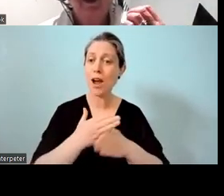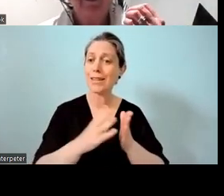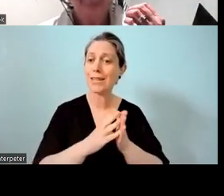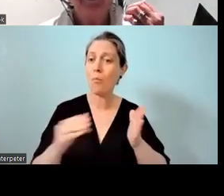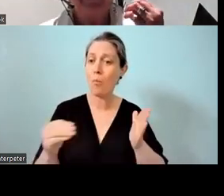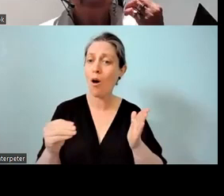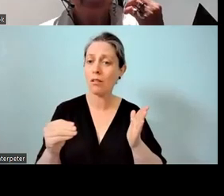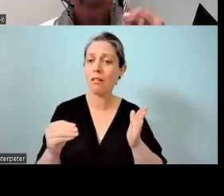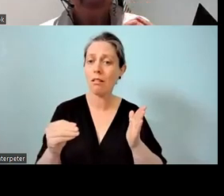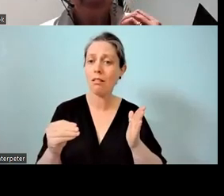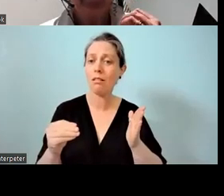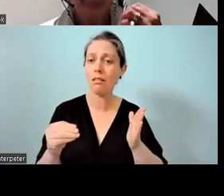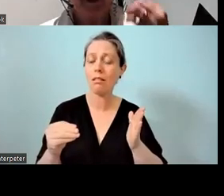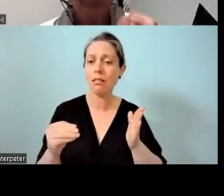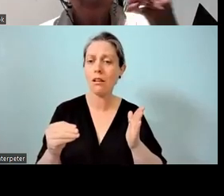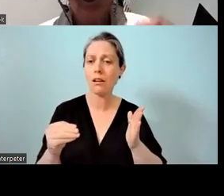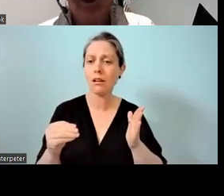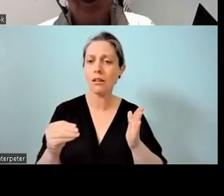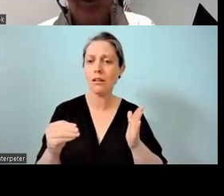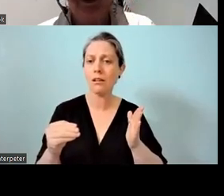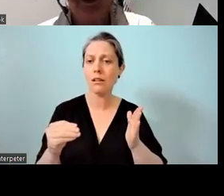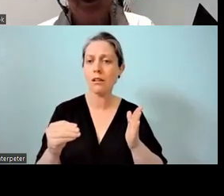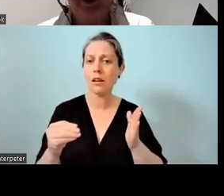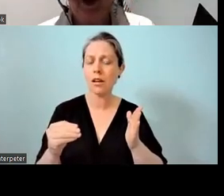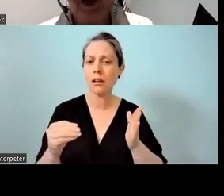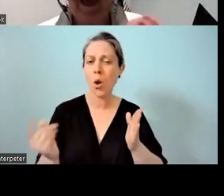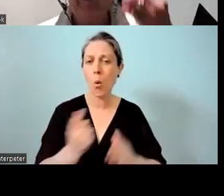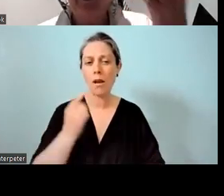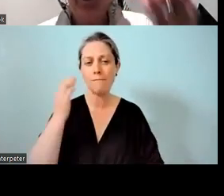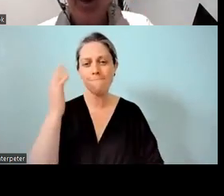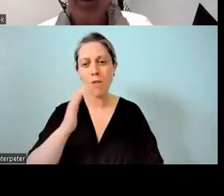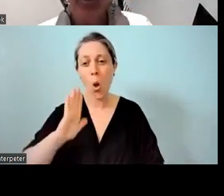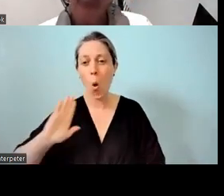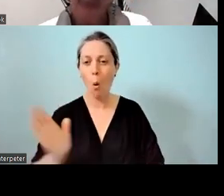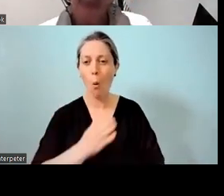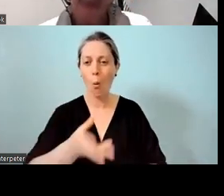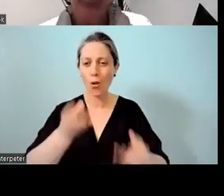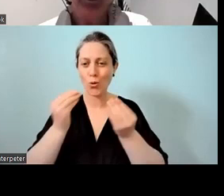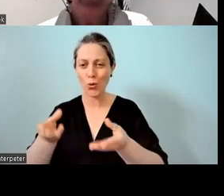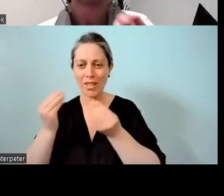has been thinking about all learners. So the language that has been used,